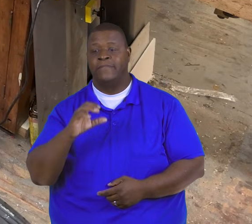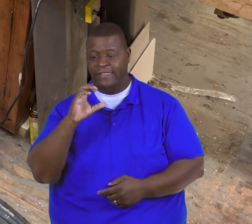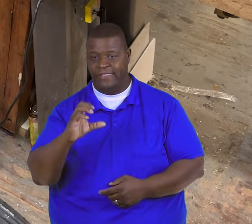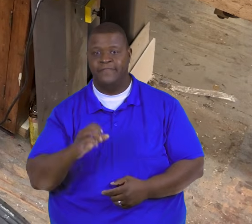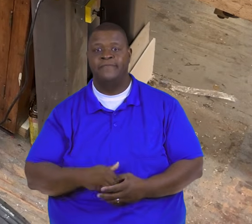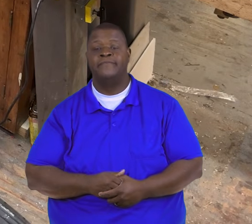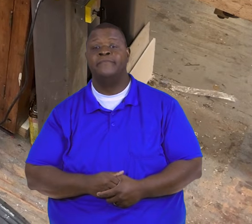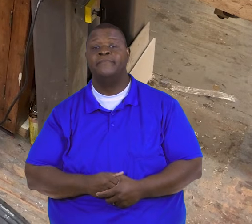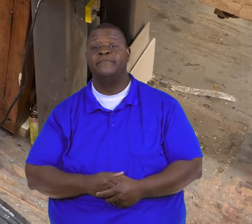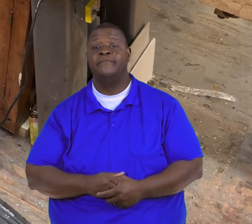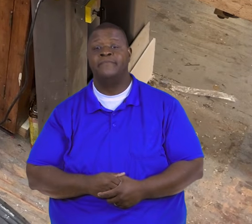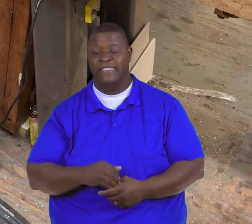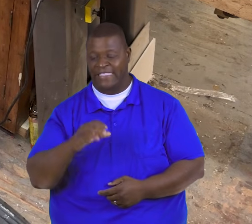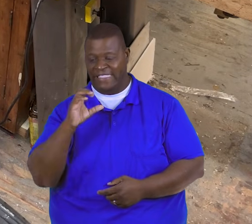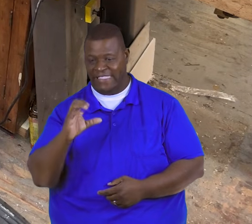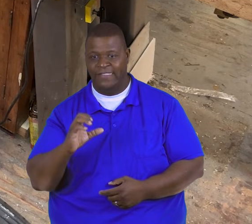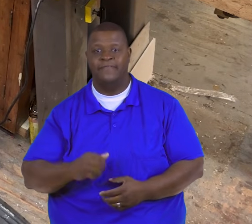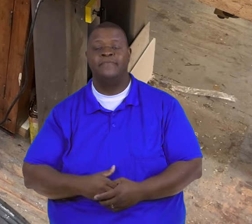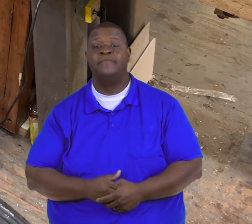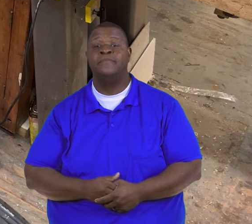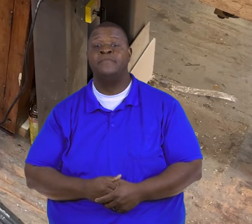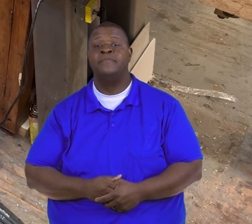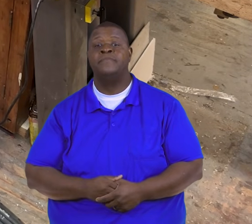[stamper bangs] -C.